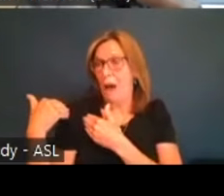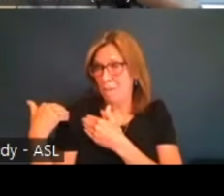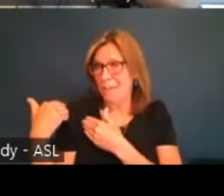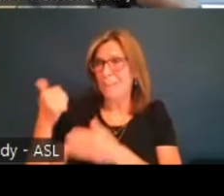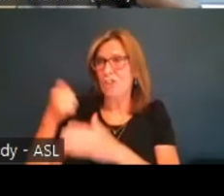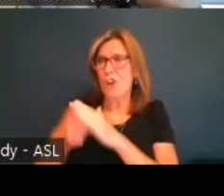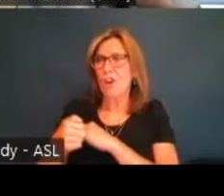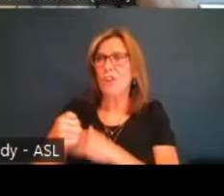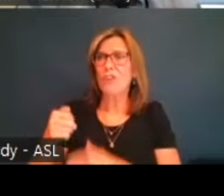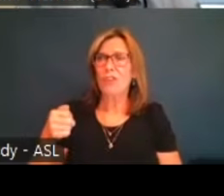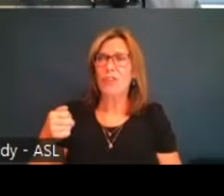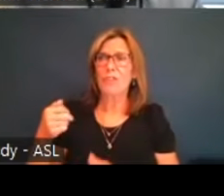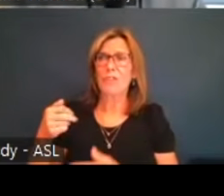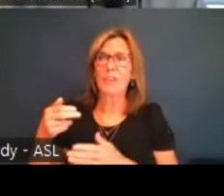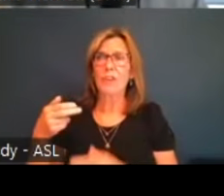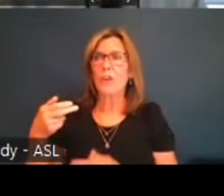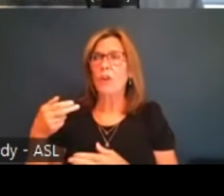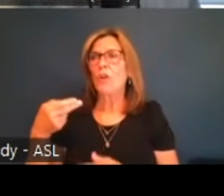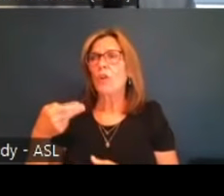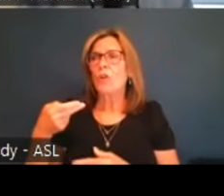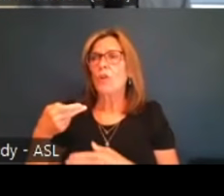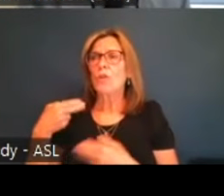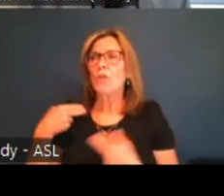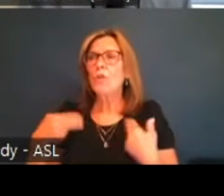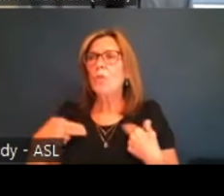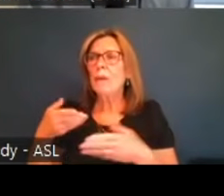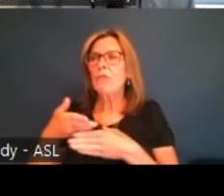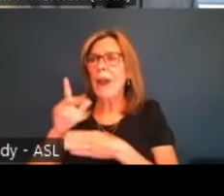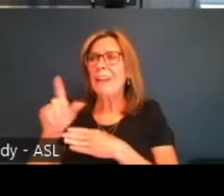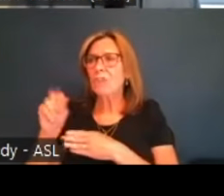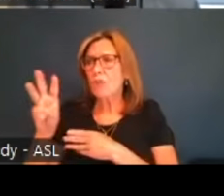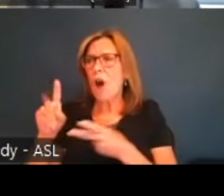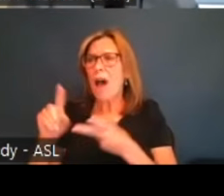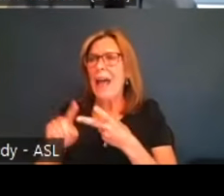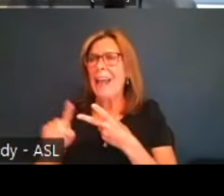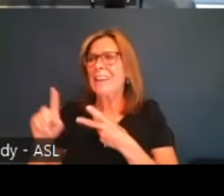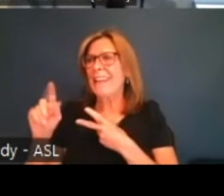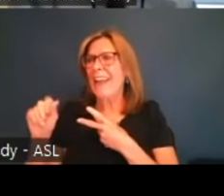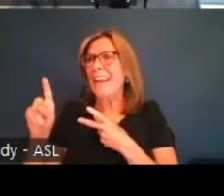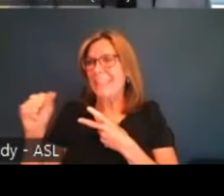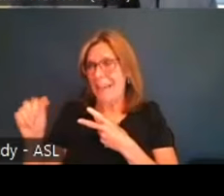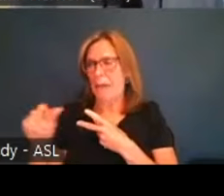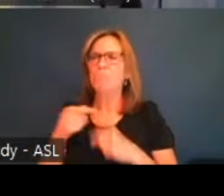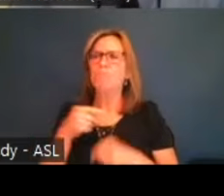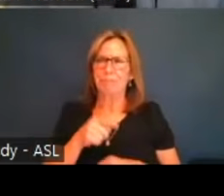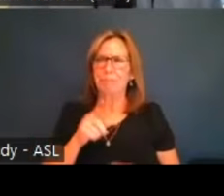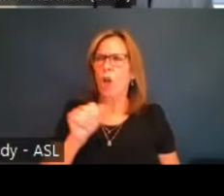provision in our law, in the New York State Human Rights Law, section 296,14 that provides pretty strict